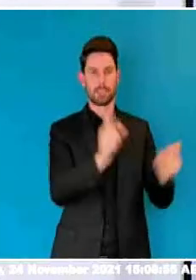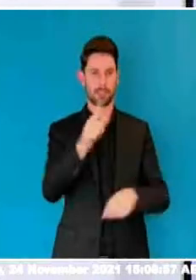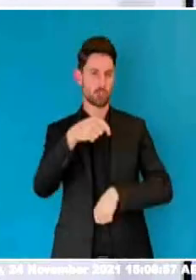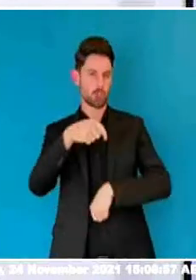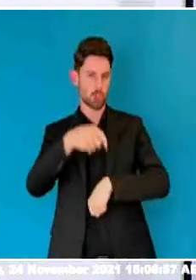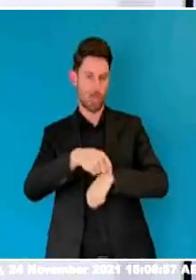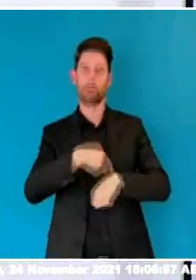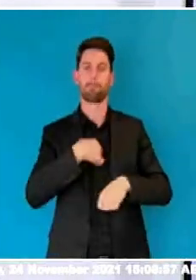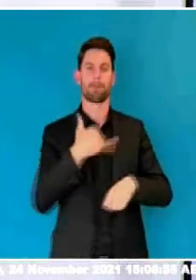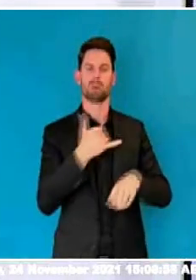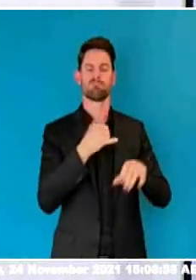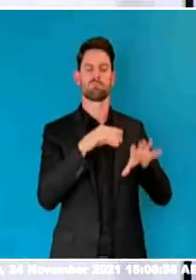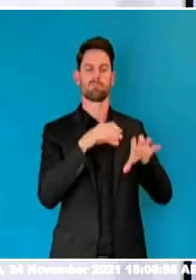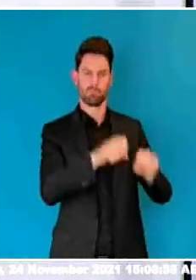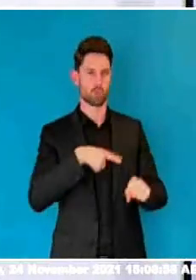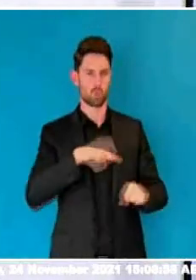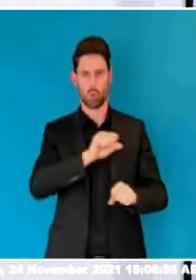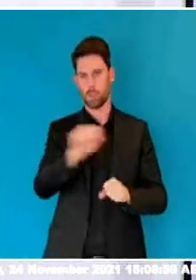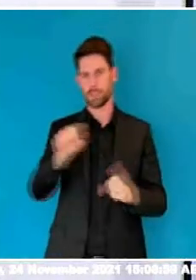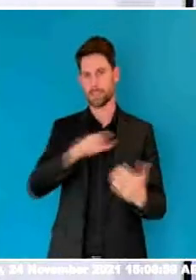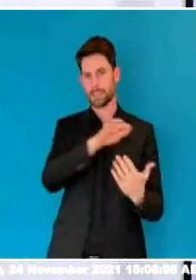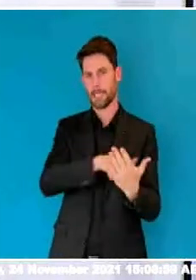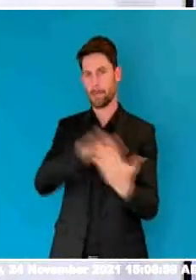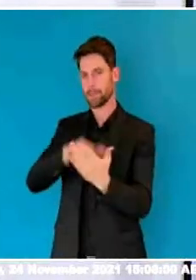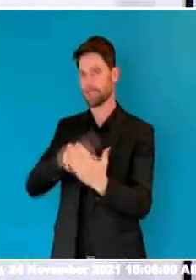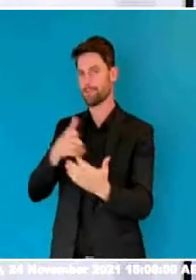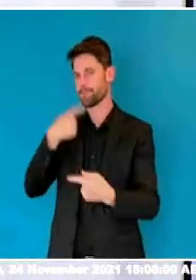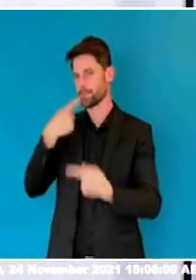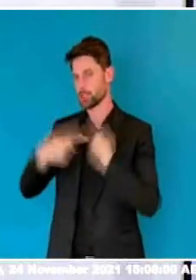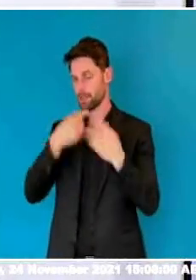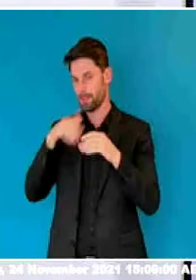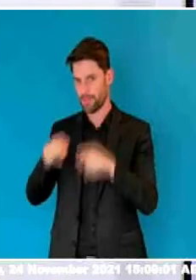The final issue that I want to deal with before I ask the Commissioners if they have